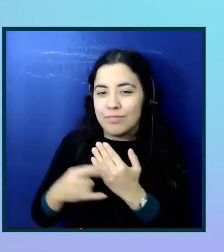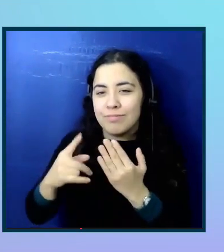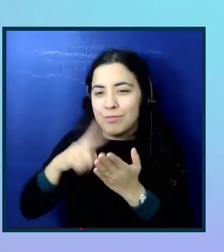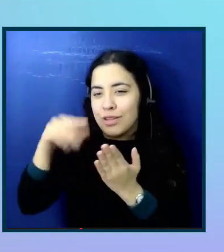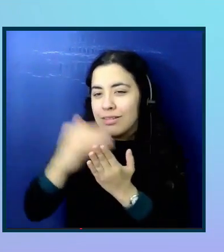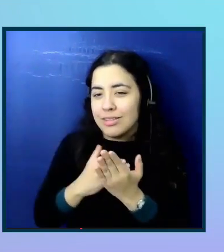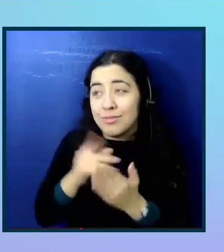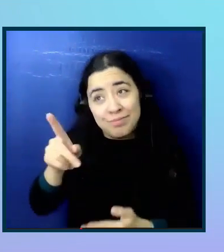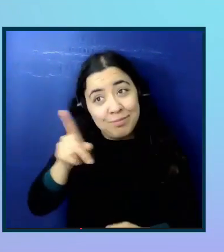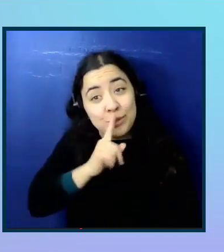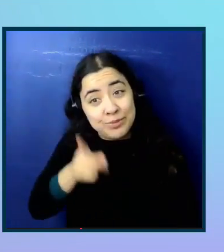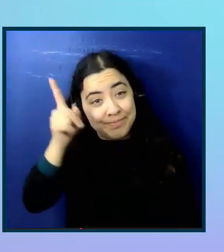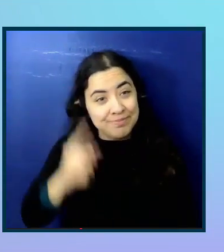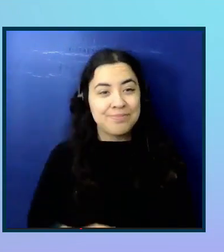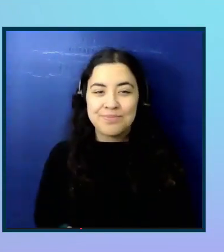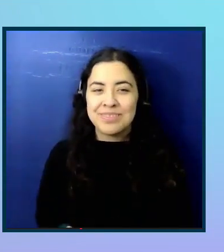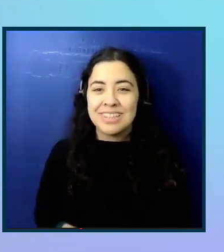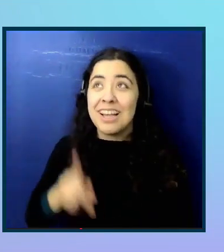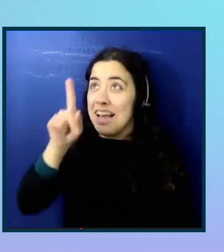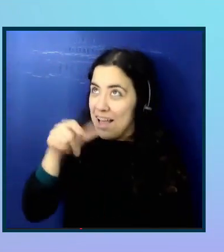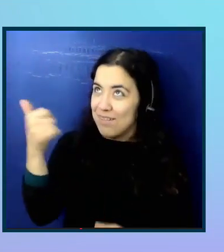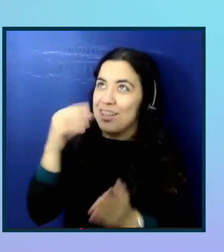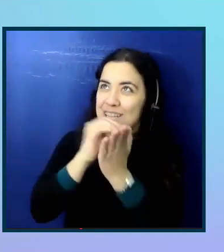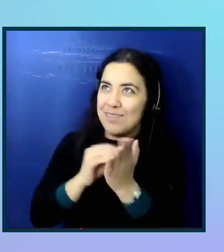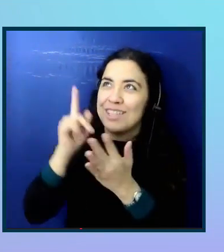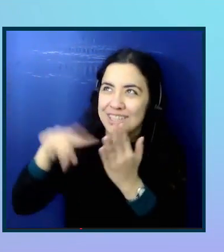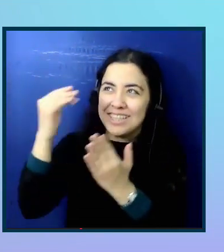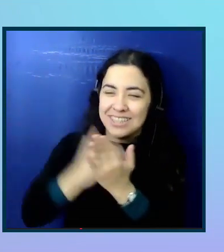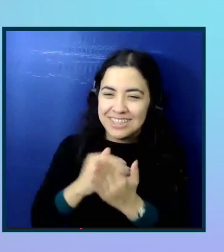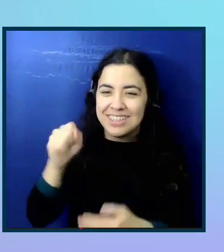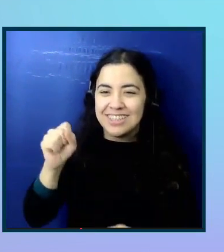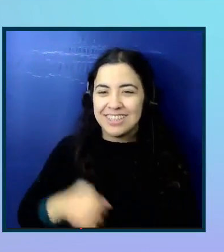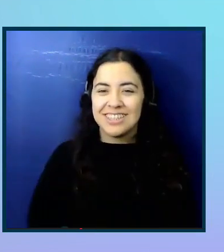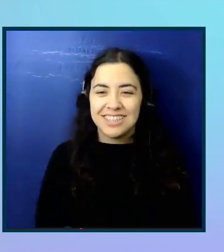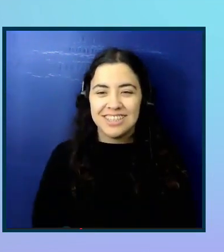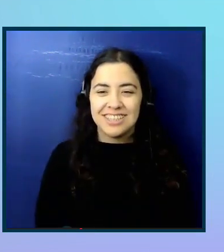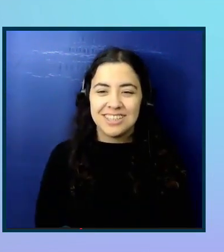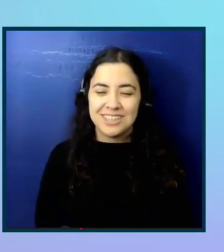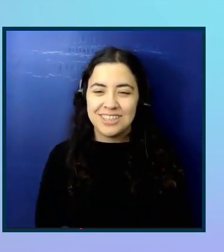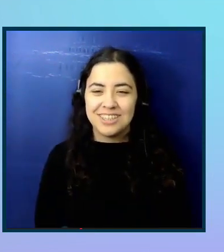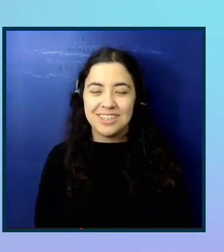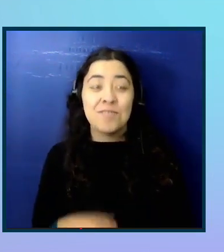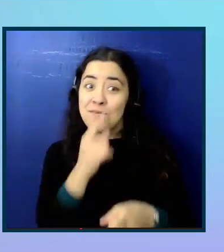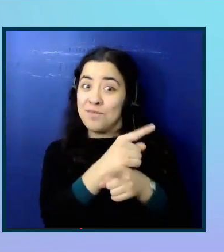True, another thing to document checklist. Right, okay, here's another one.